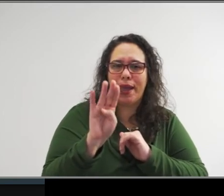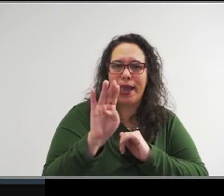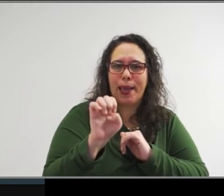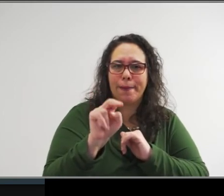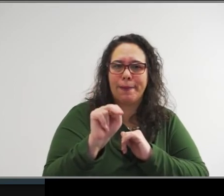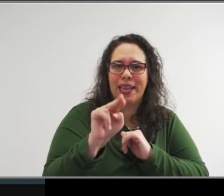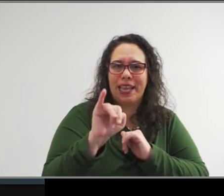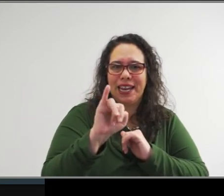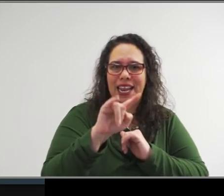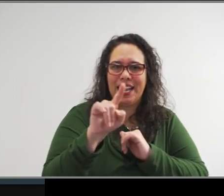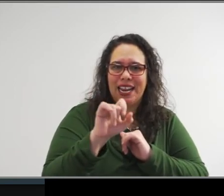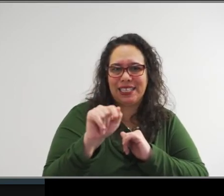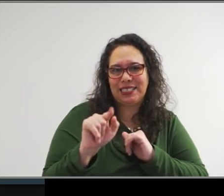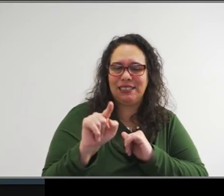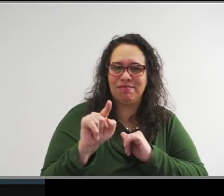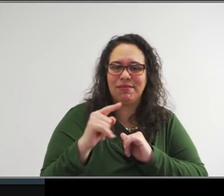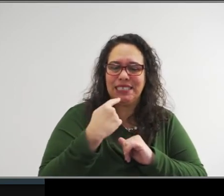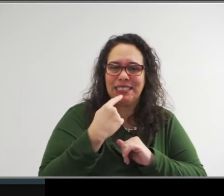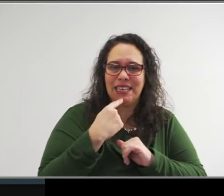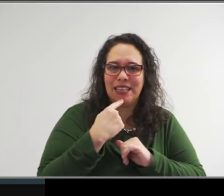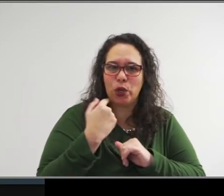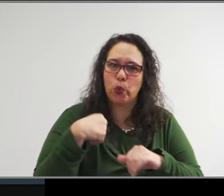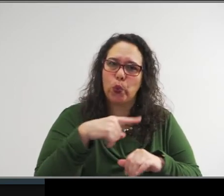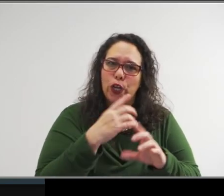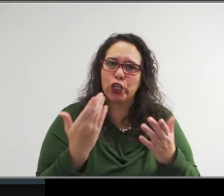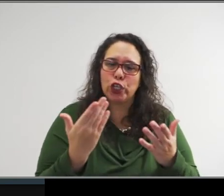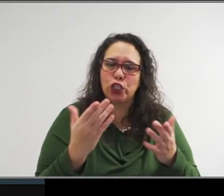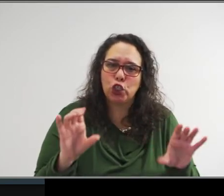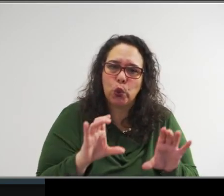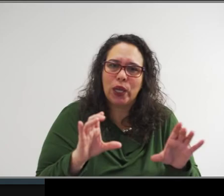we're doing this tonight on the day at the president